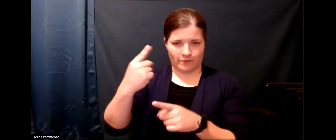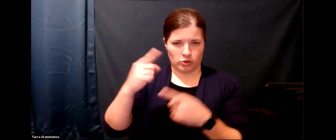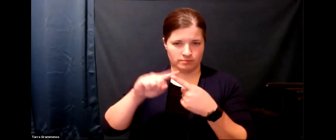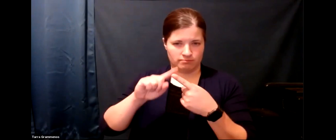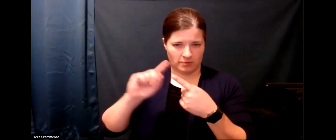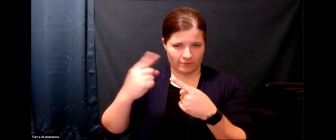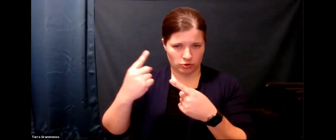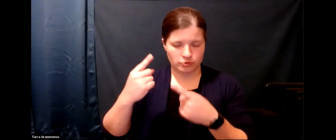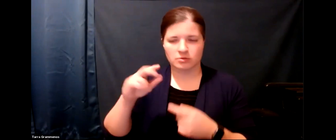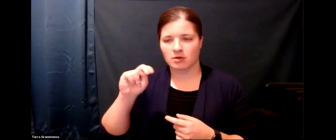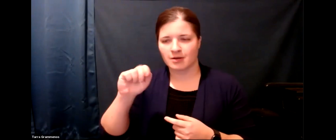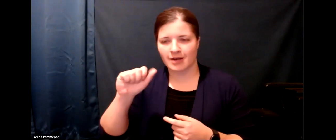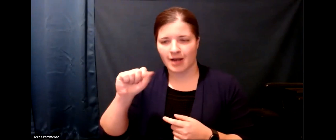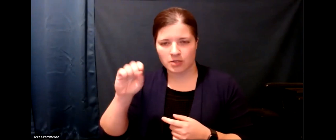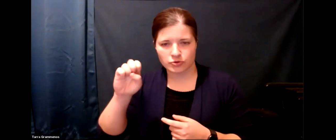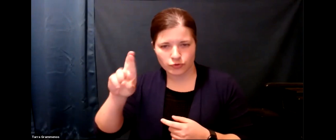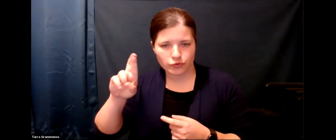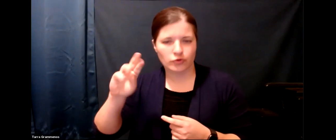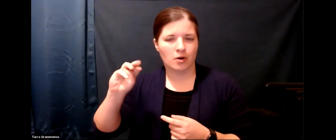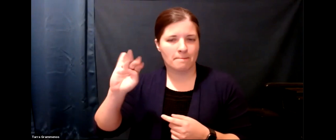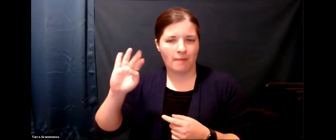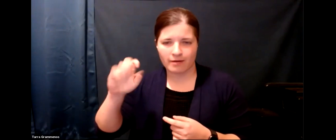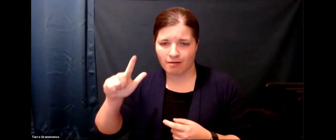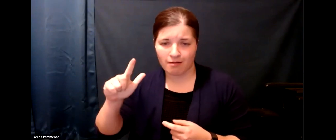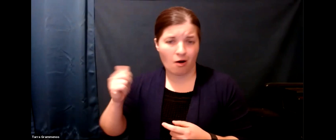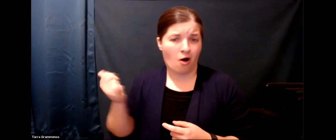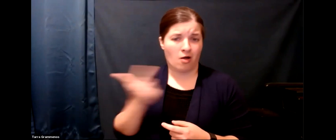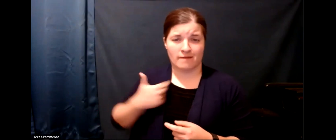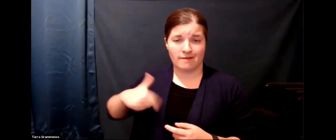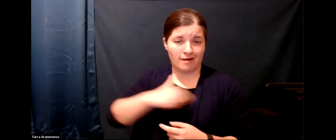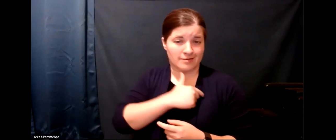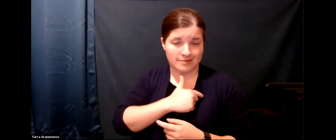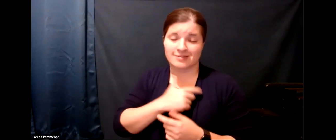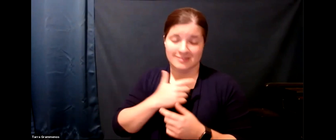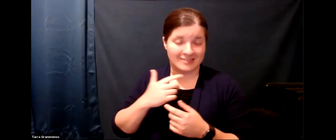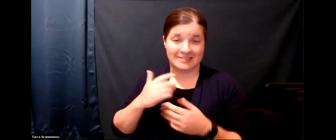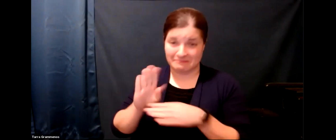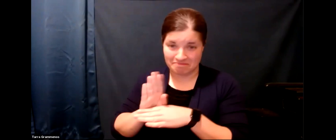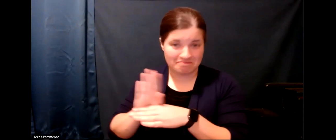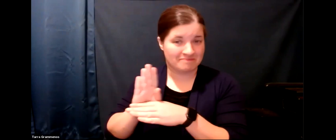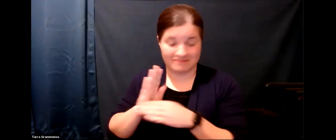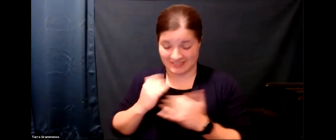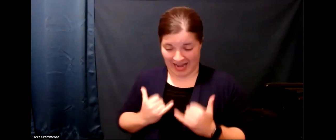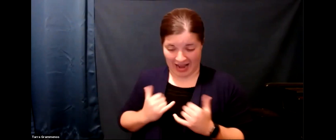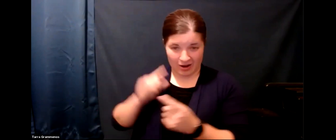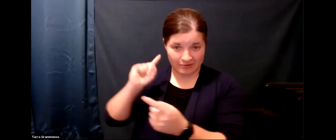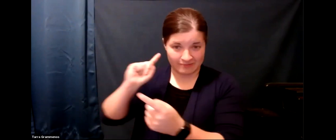Nasser and Michael and the whole team have a lot going on between now and November in terms of getting the